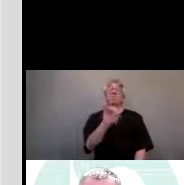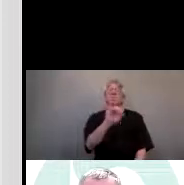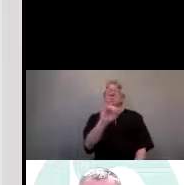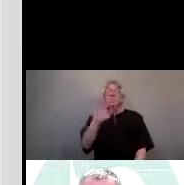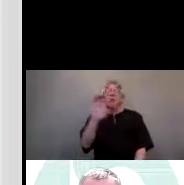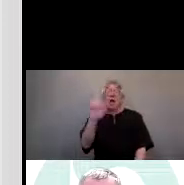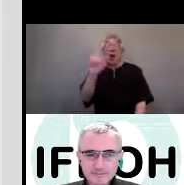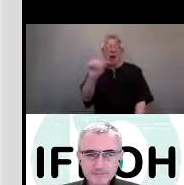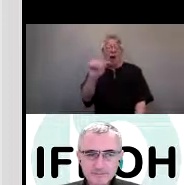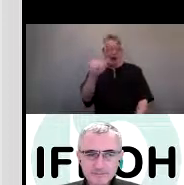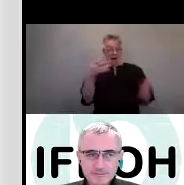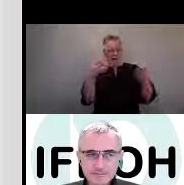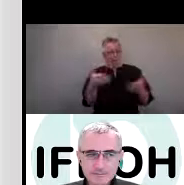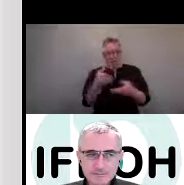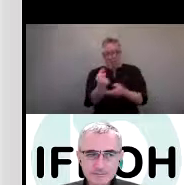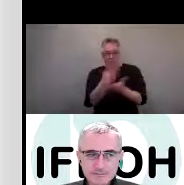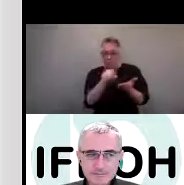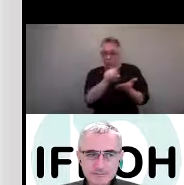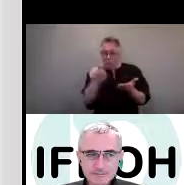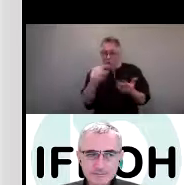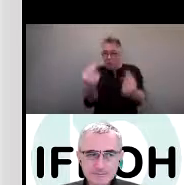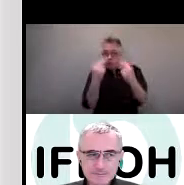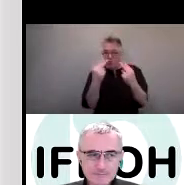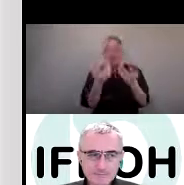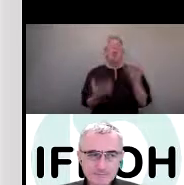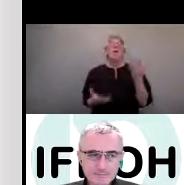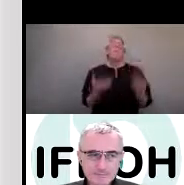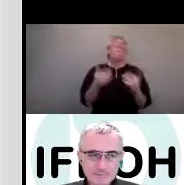achieve change. There are some members, I think, from CIICA that are